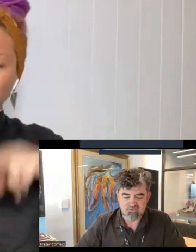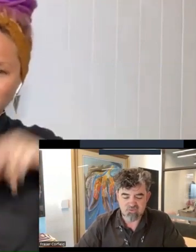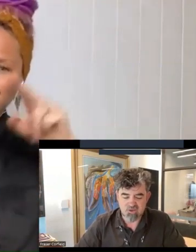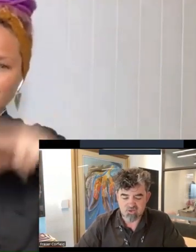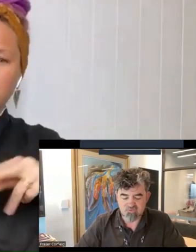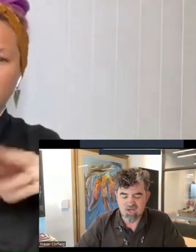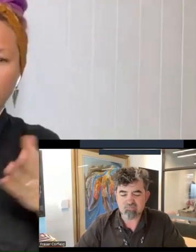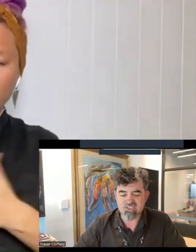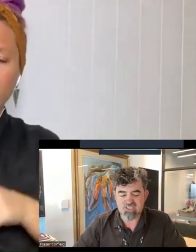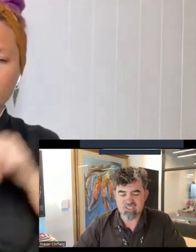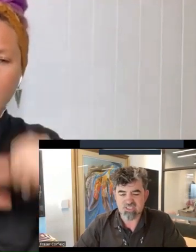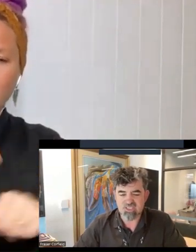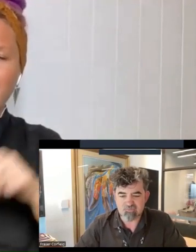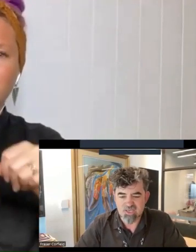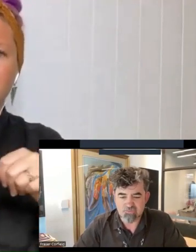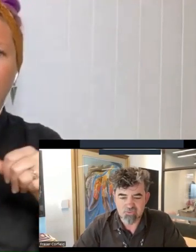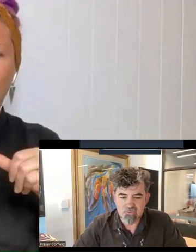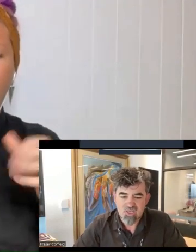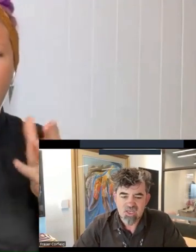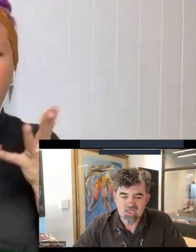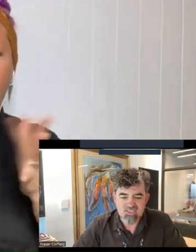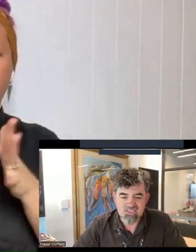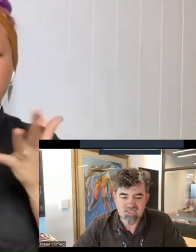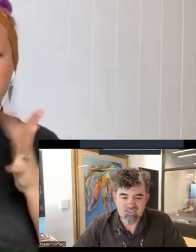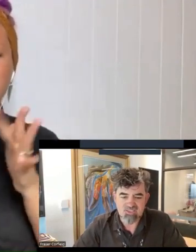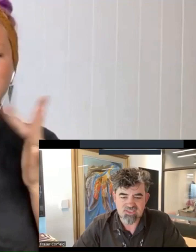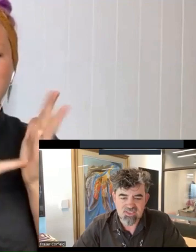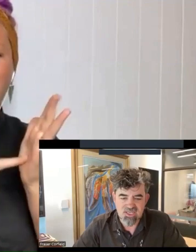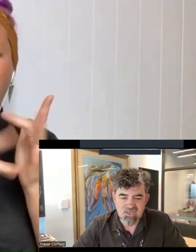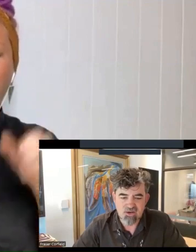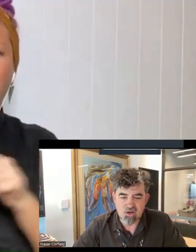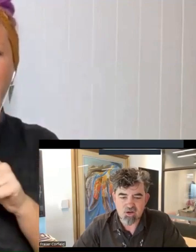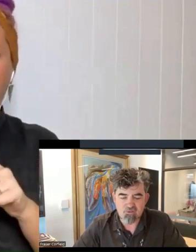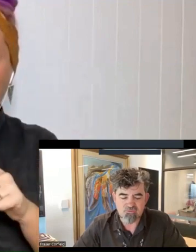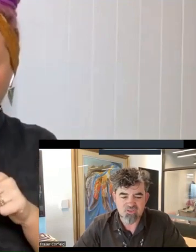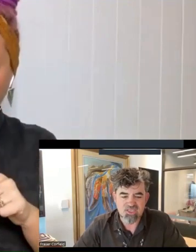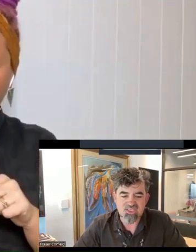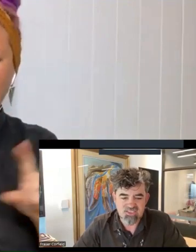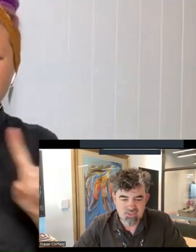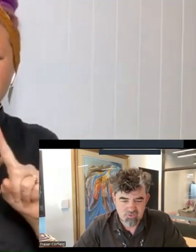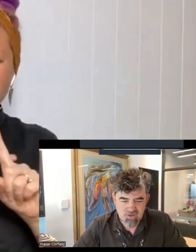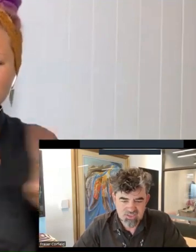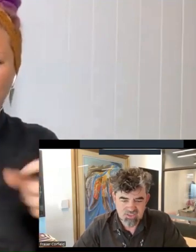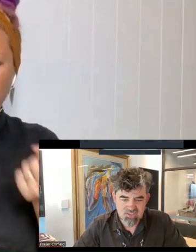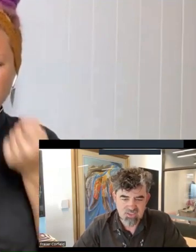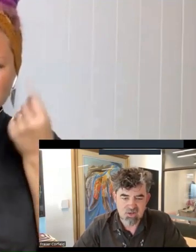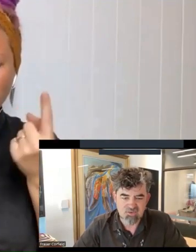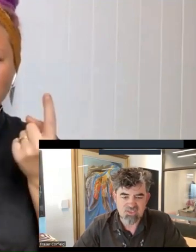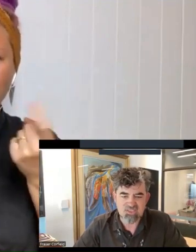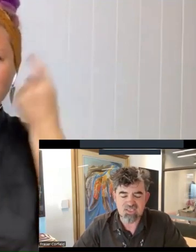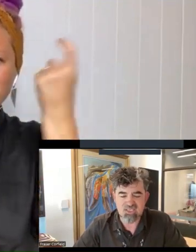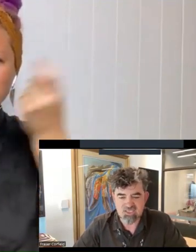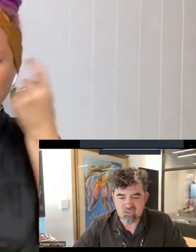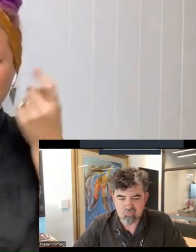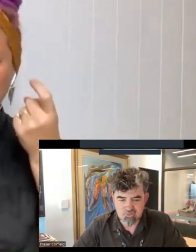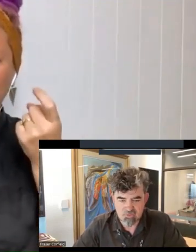of, of upskilling young people, a detailed understanding of the considerations that are going into the leadership of an